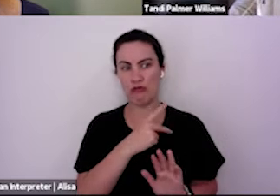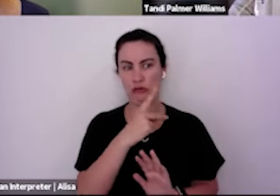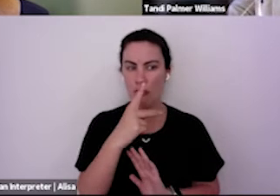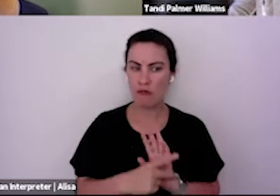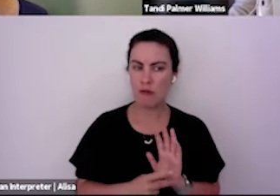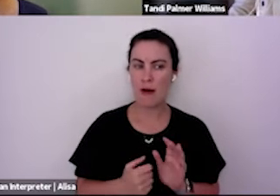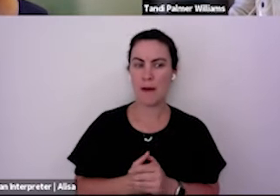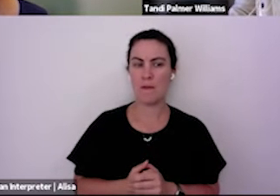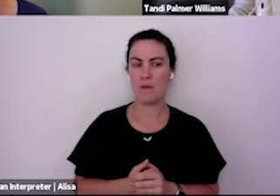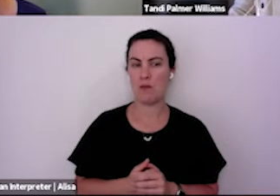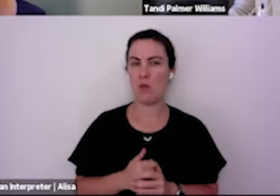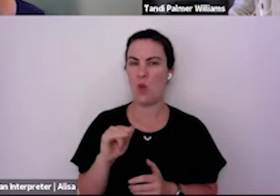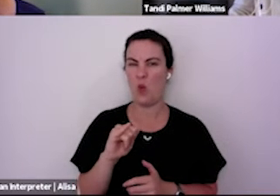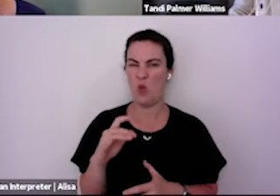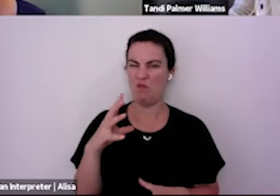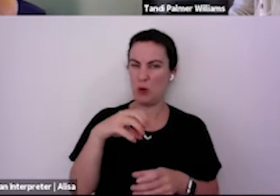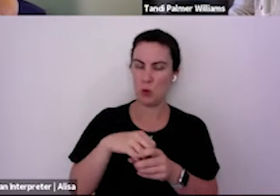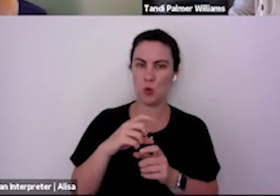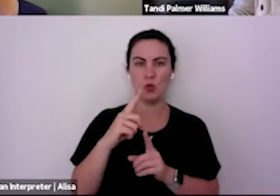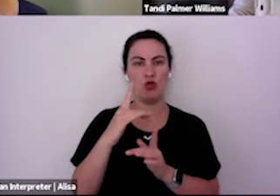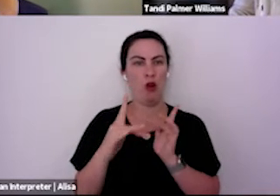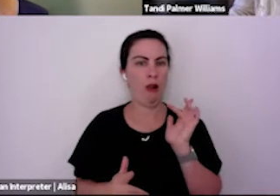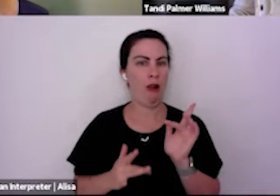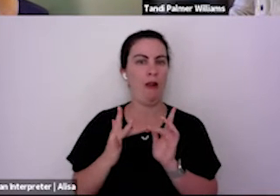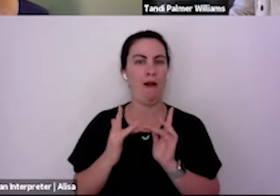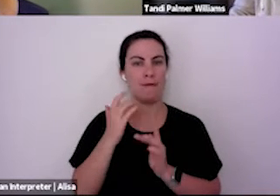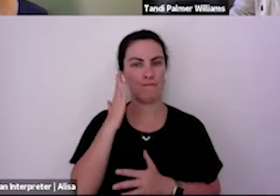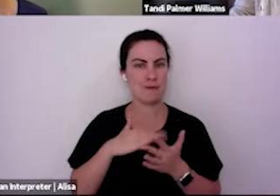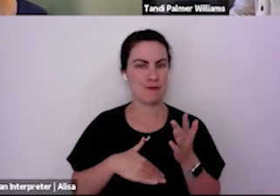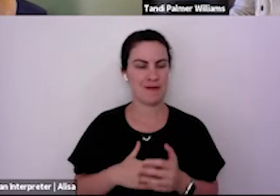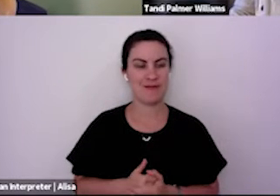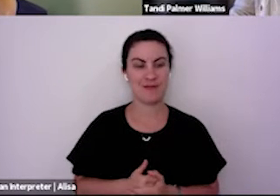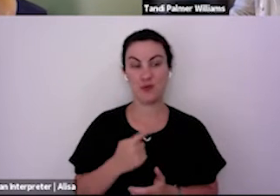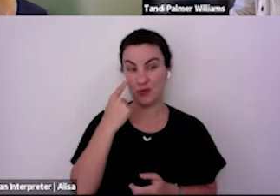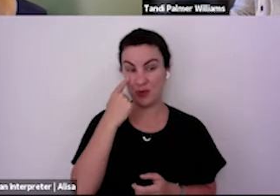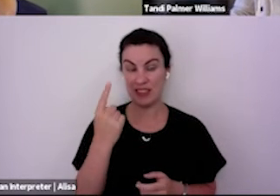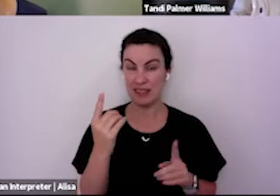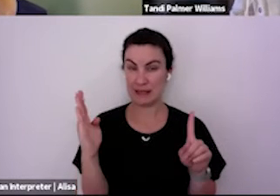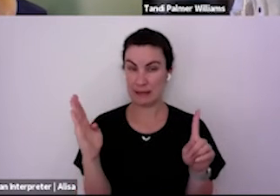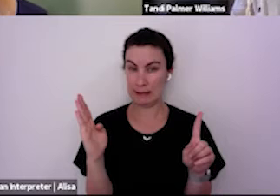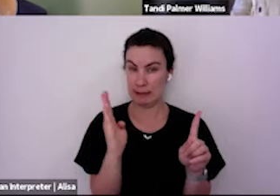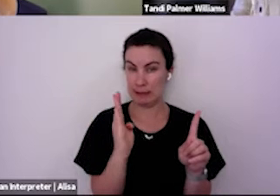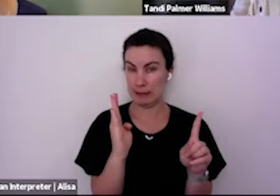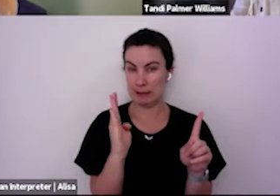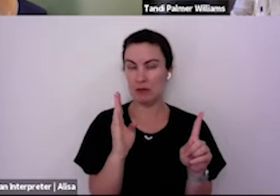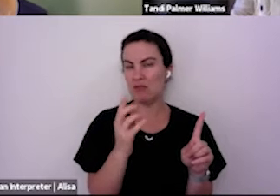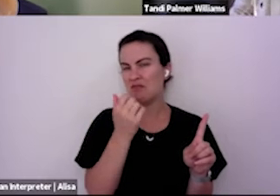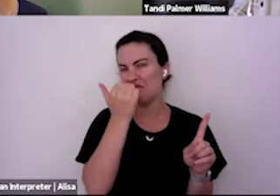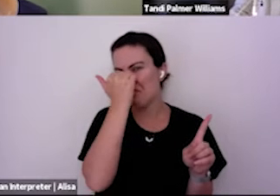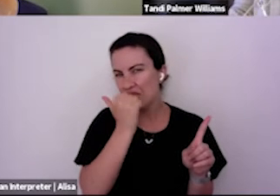So that's kind of what we are working with in terms of the market. And you will see the declines, it's very subtle. There's only some small movement.